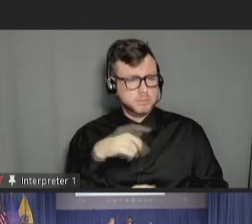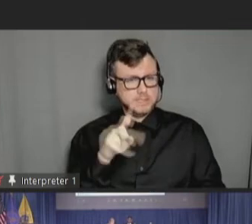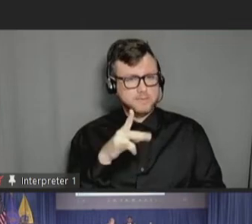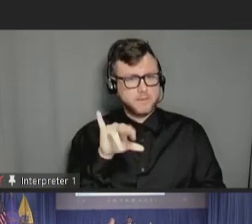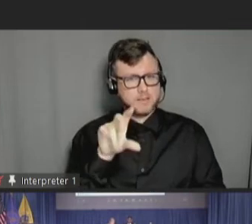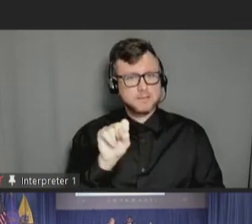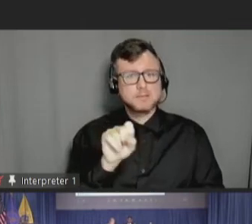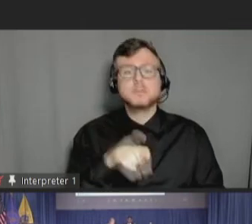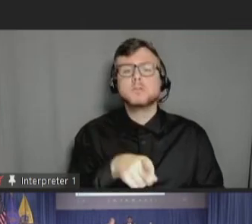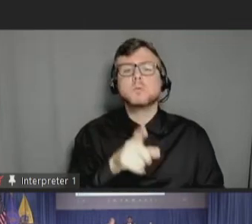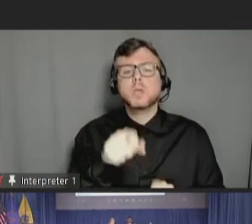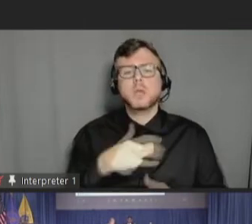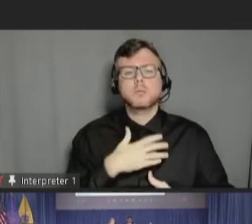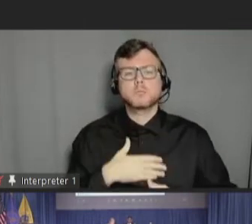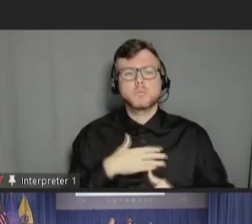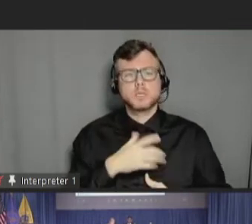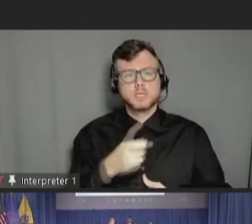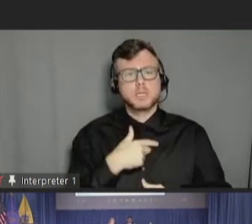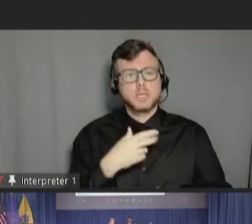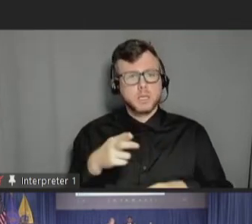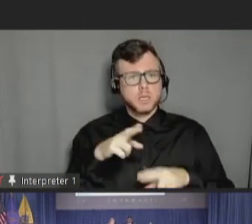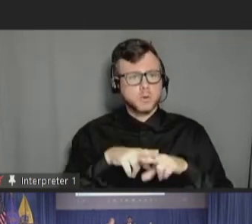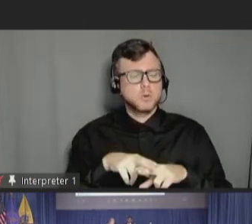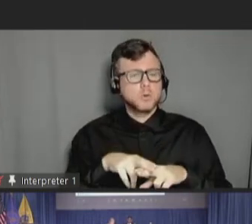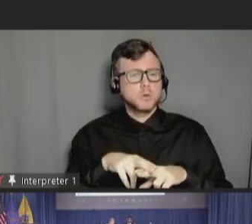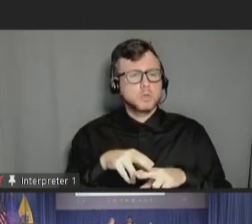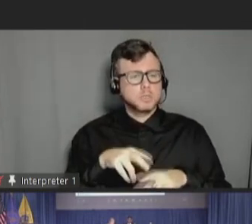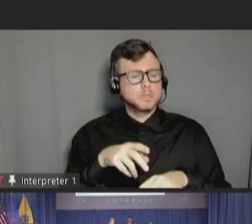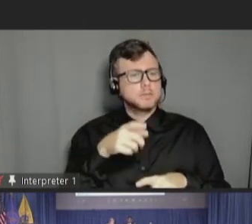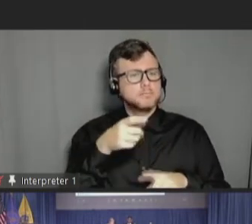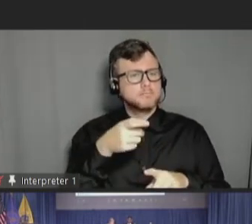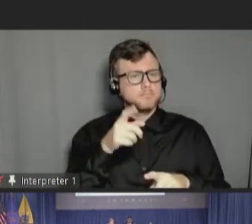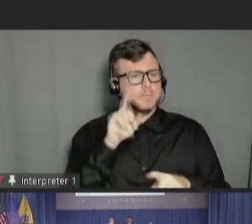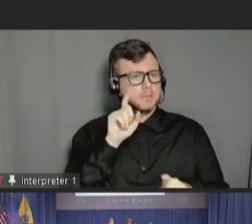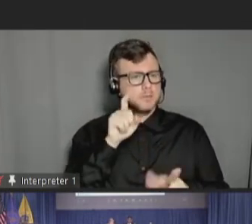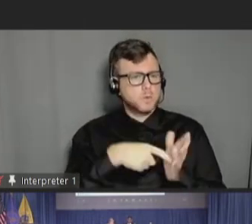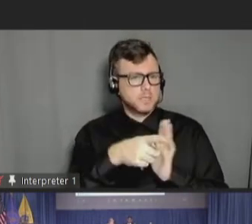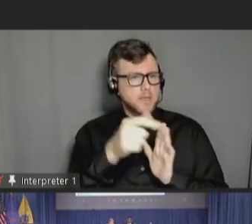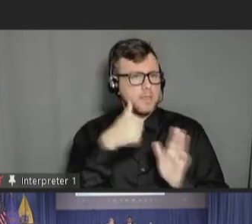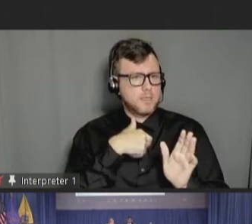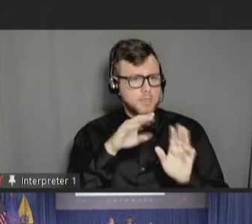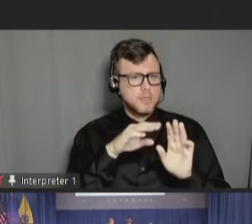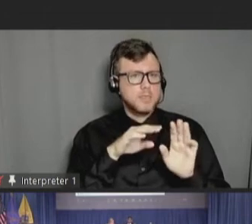appreciate that increase from this map. But what's important to say is that congenital